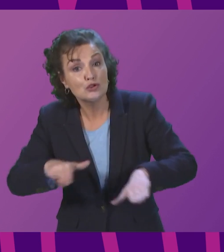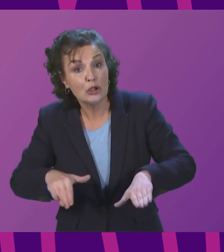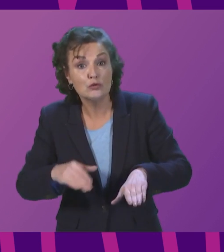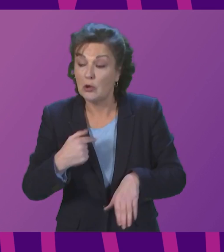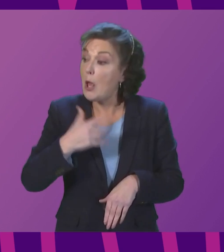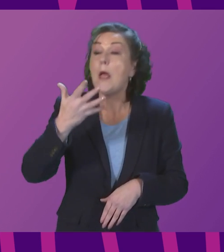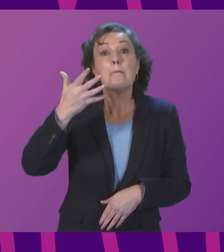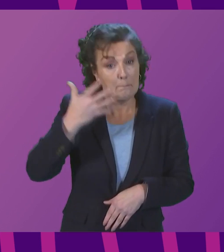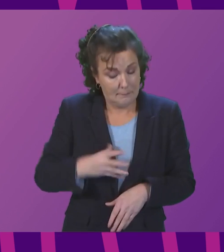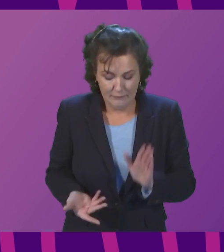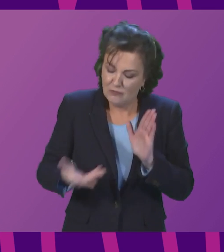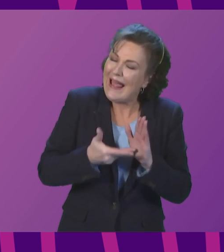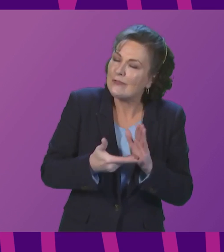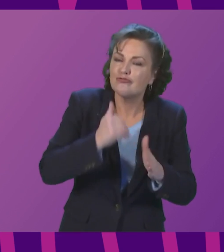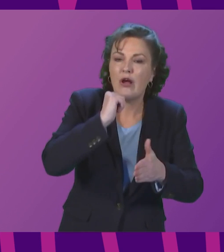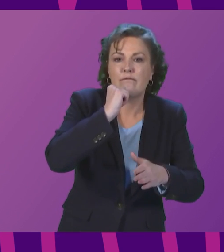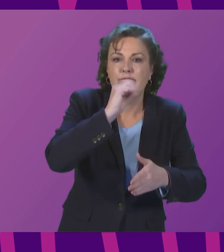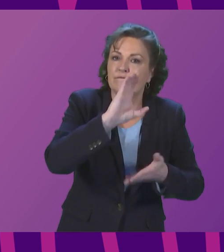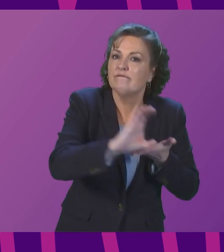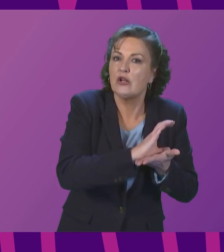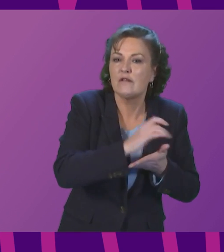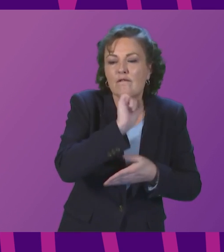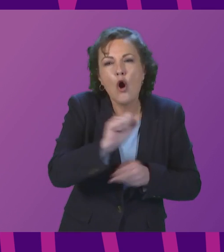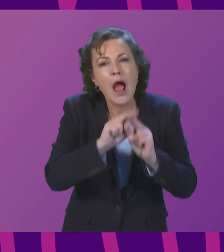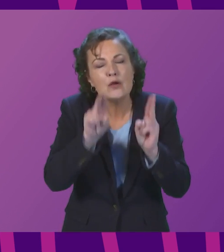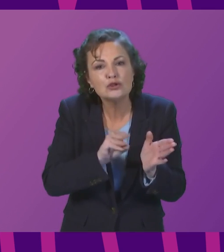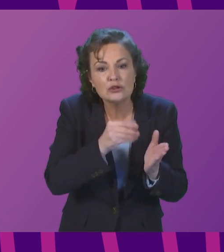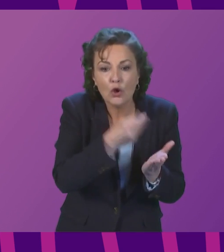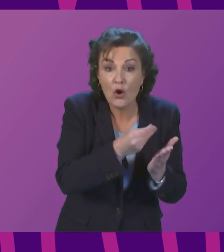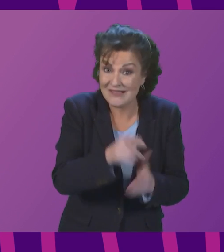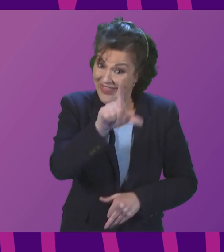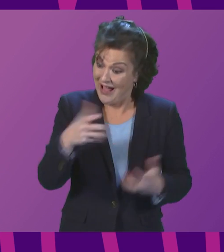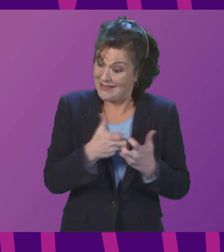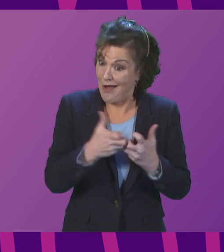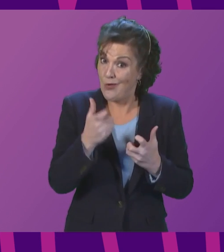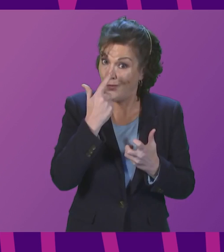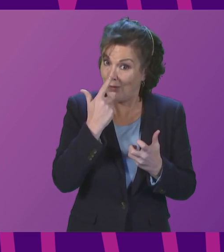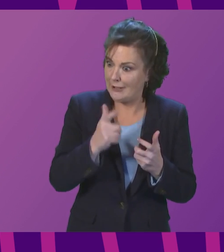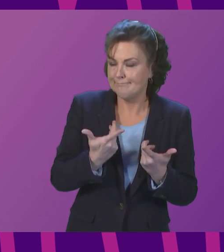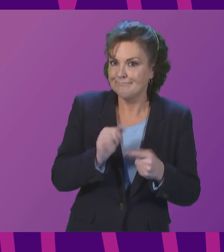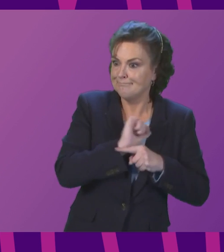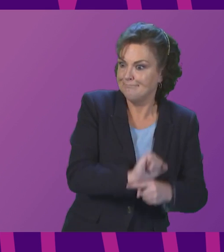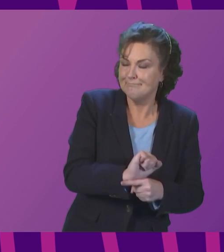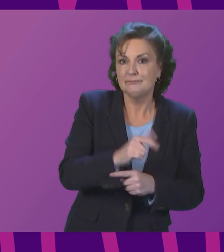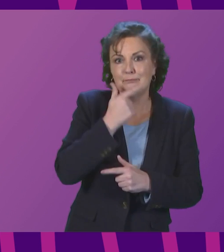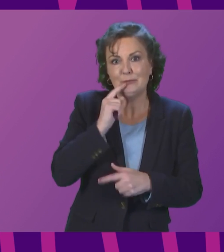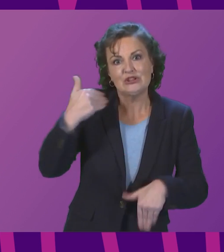increase funding for discretionary housing payments—that is, of course, how we mitigate the Tory bedroom tax, which would not even be there if more powers were in the hands